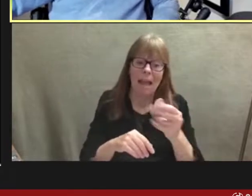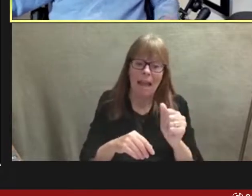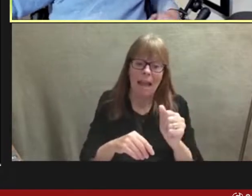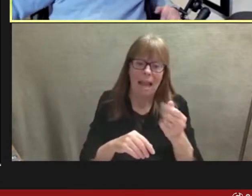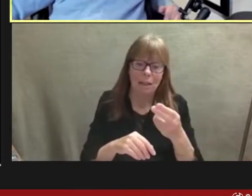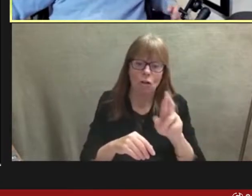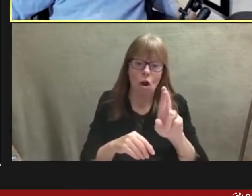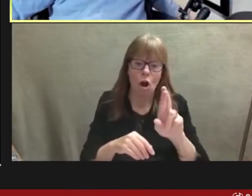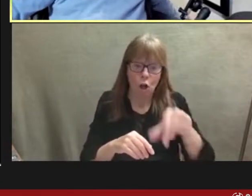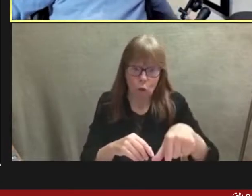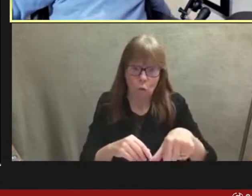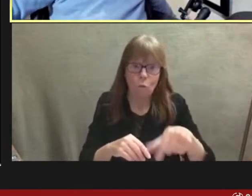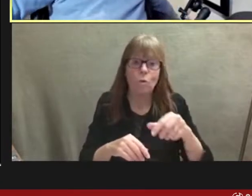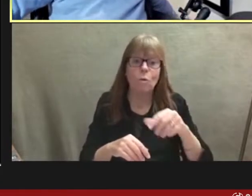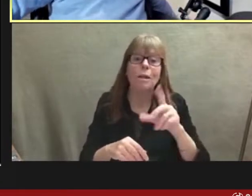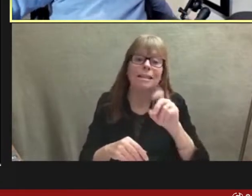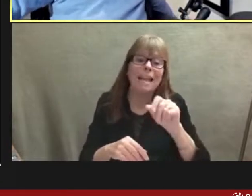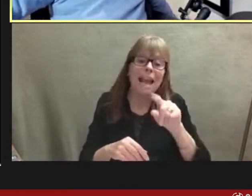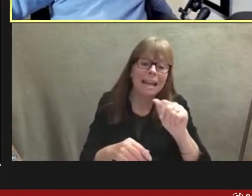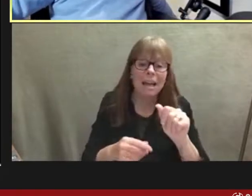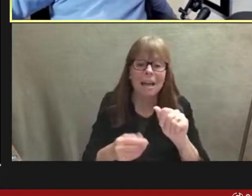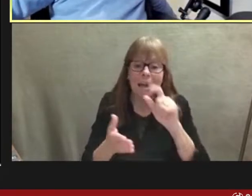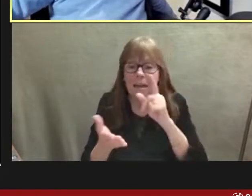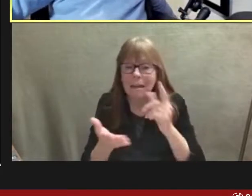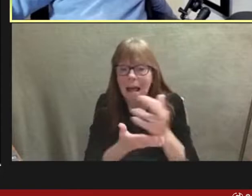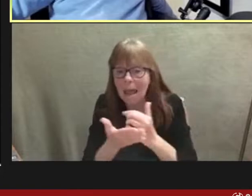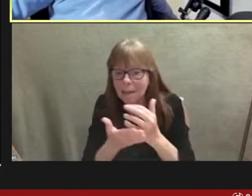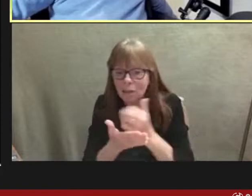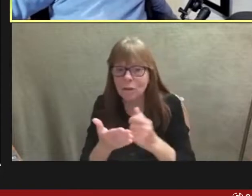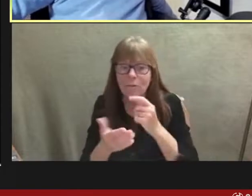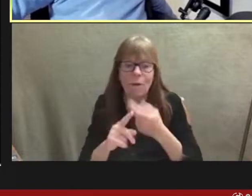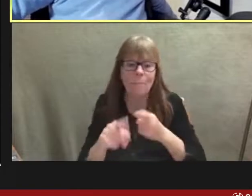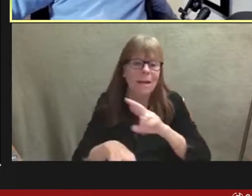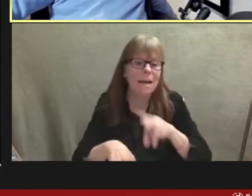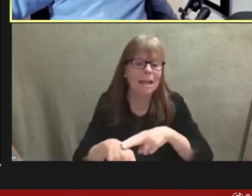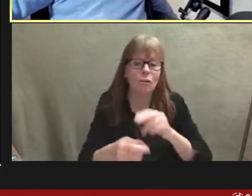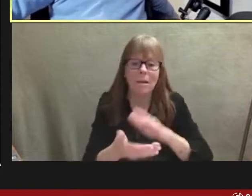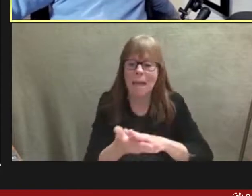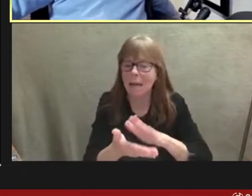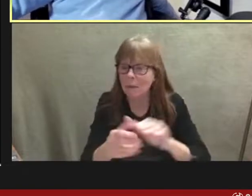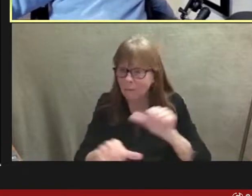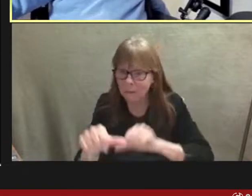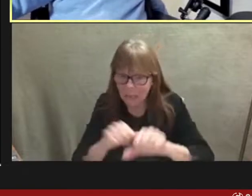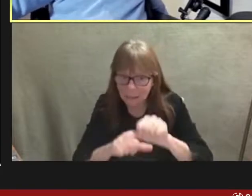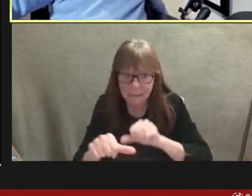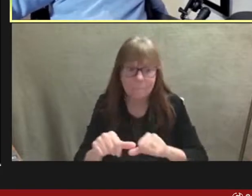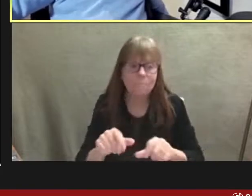collection for National Academy of Sciences, and health professions education on reducing health